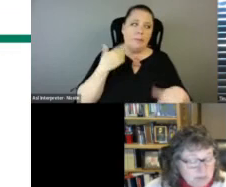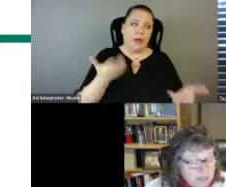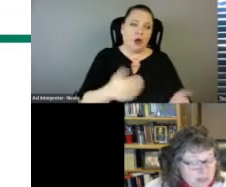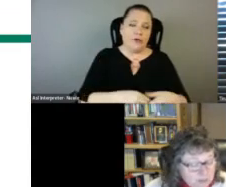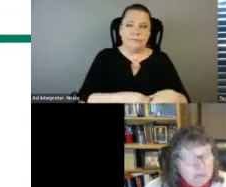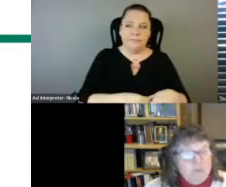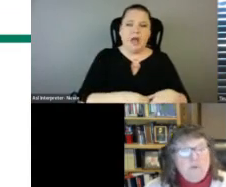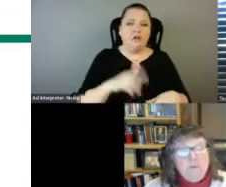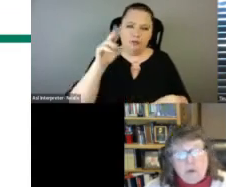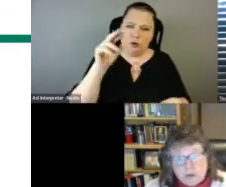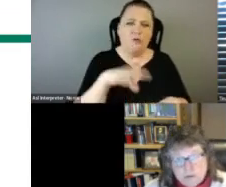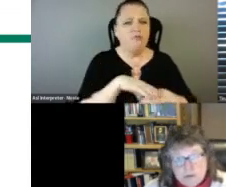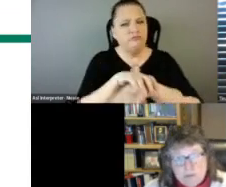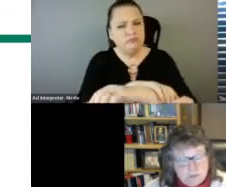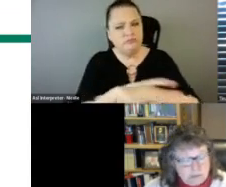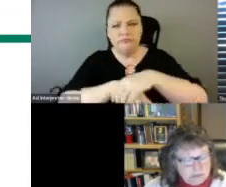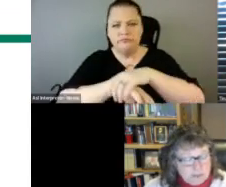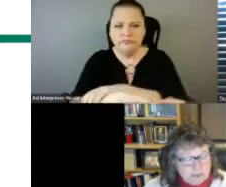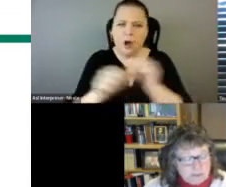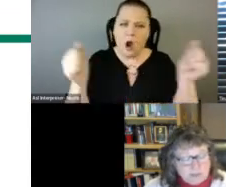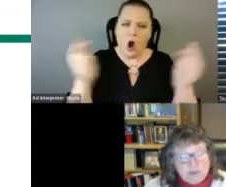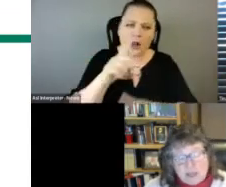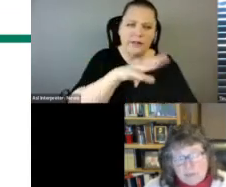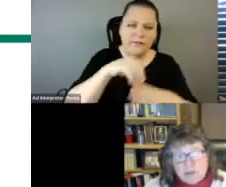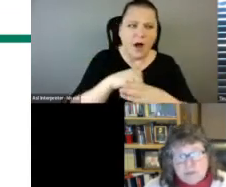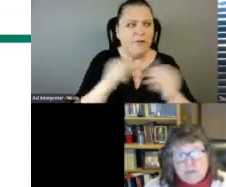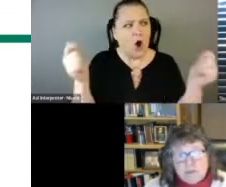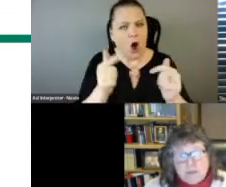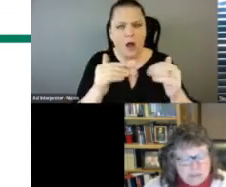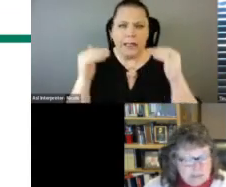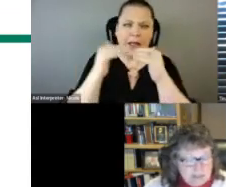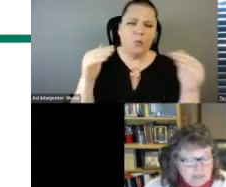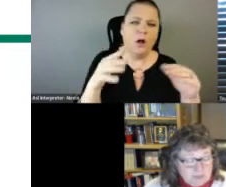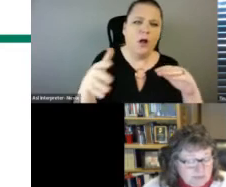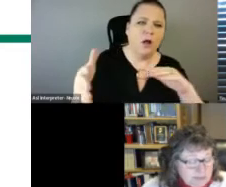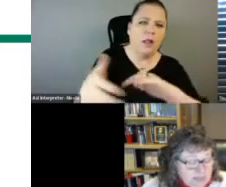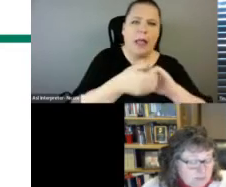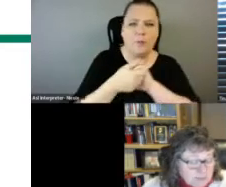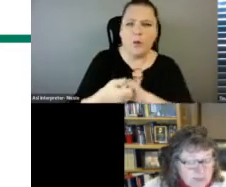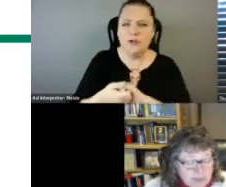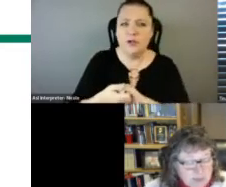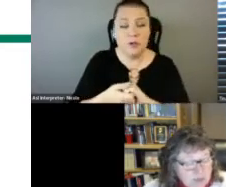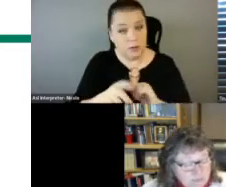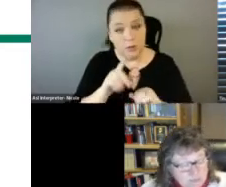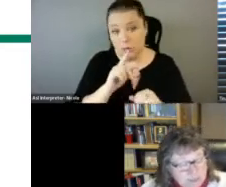to be an equitable partnership of collaboration. And this takes real time and effort. But I